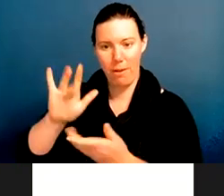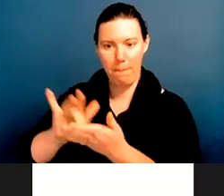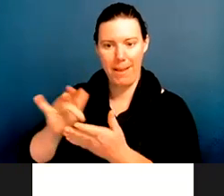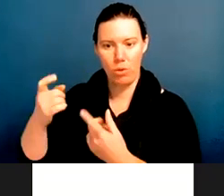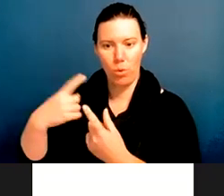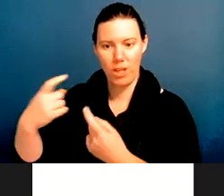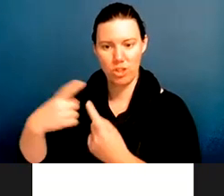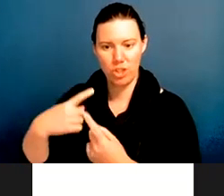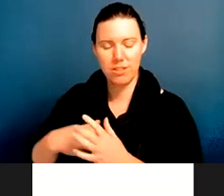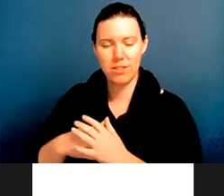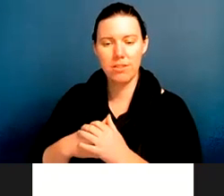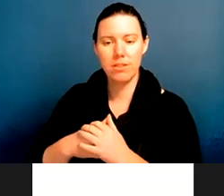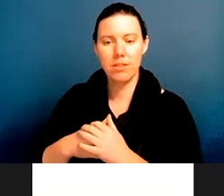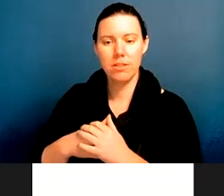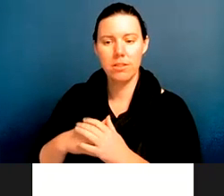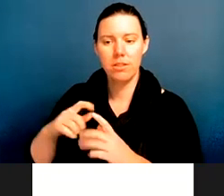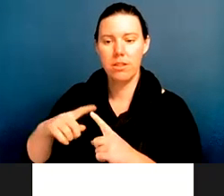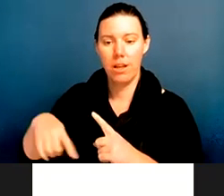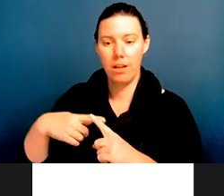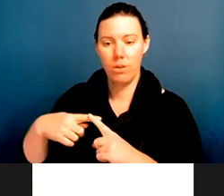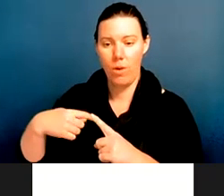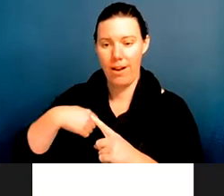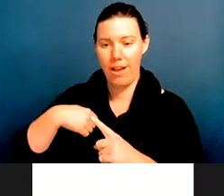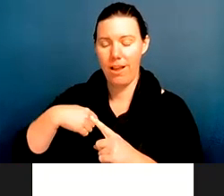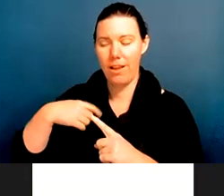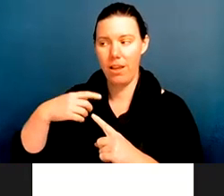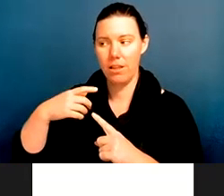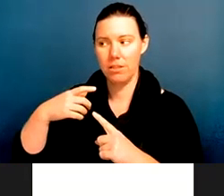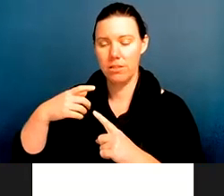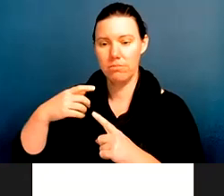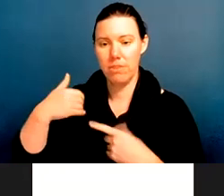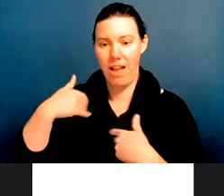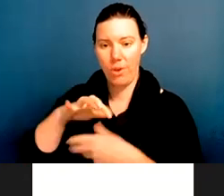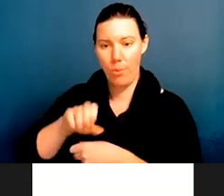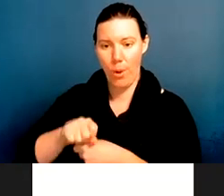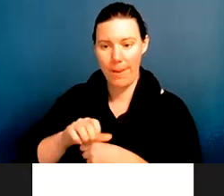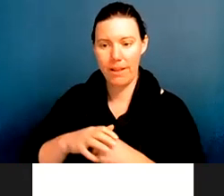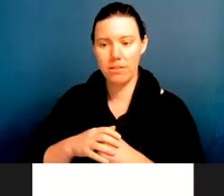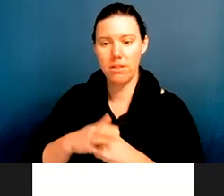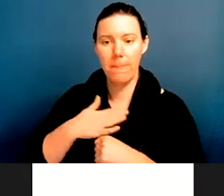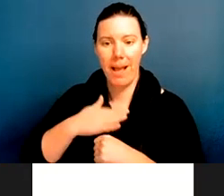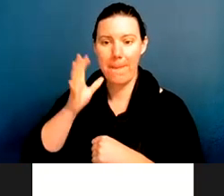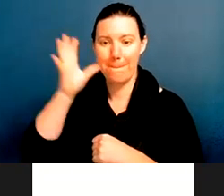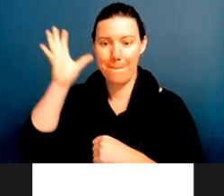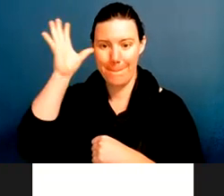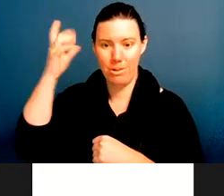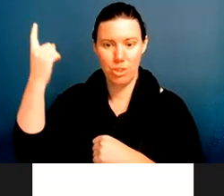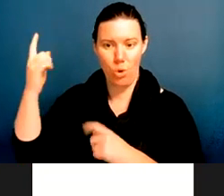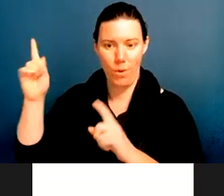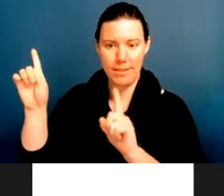And whenever I would have appointments, I would always have my parents to go with me in case they,